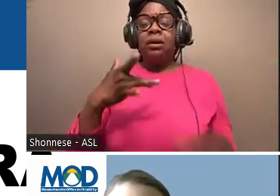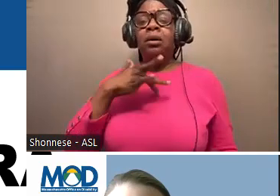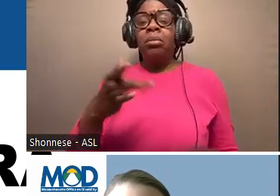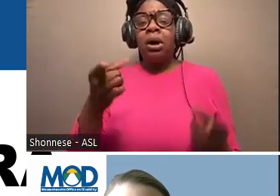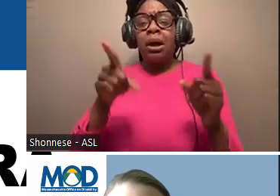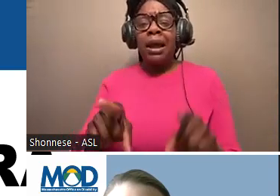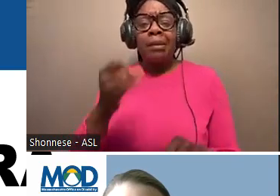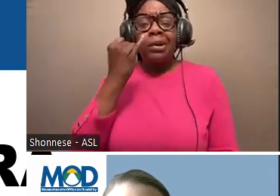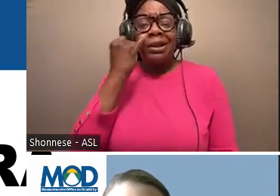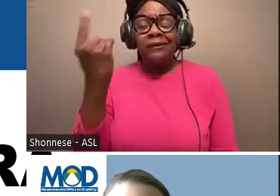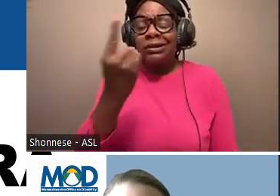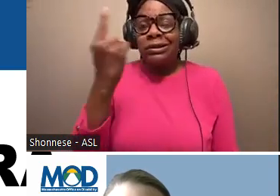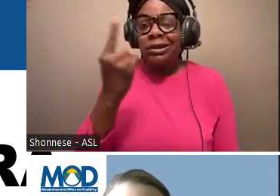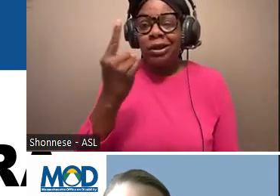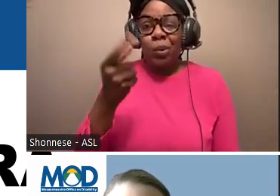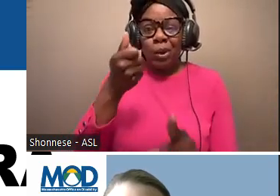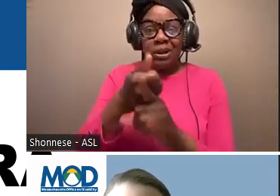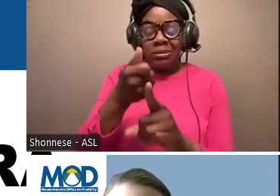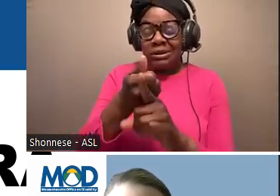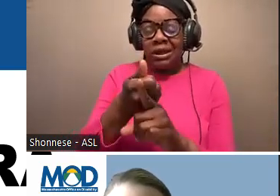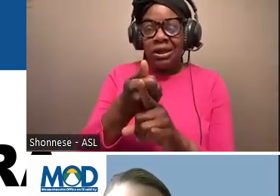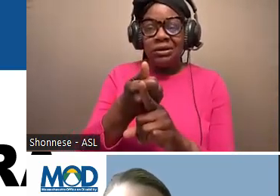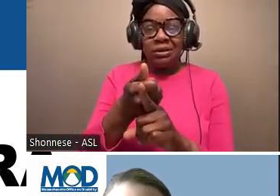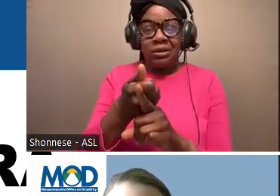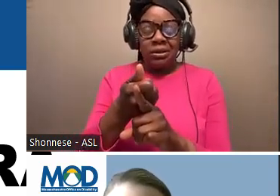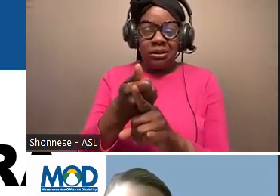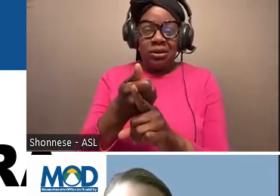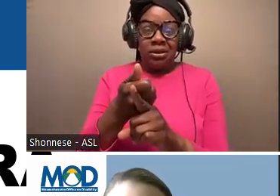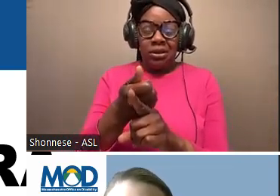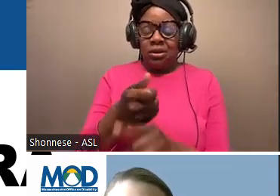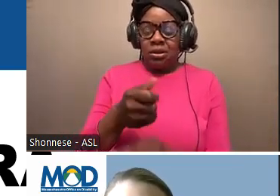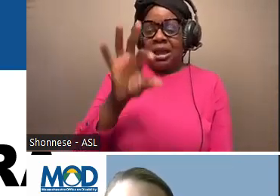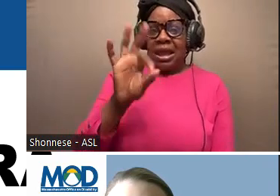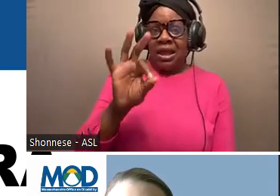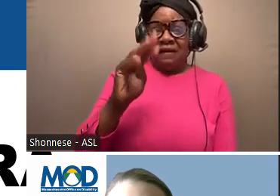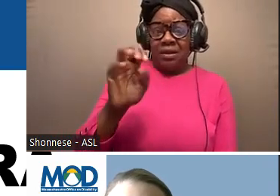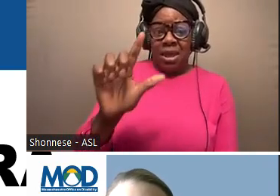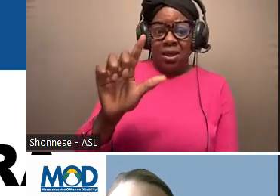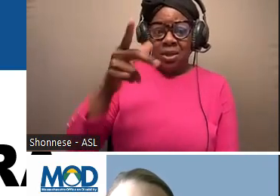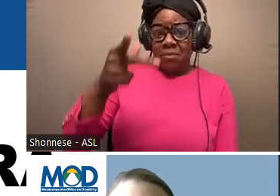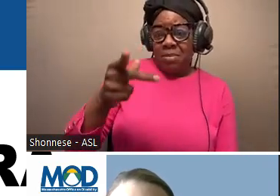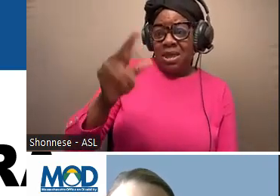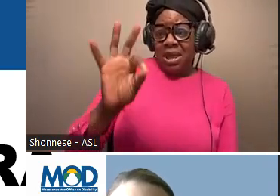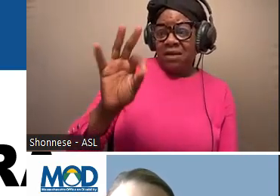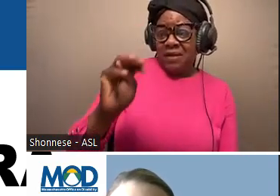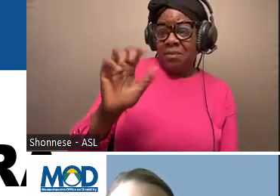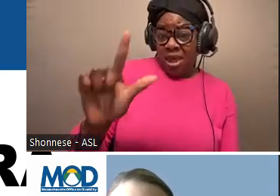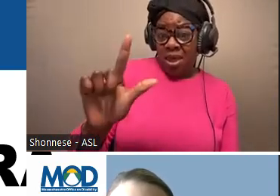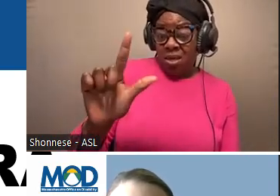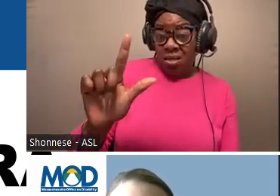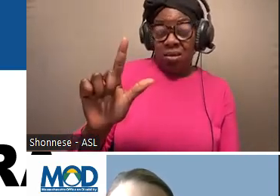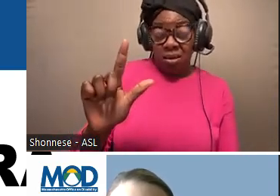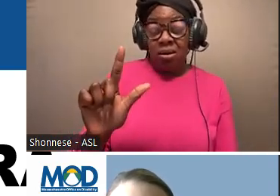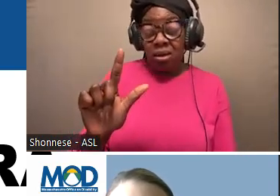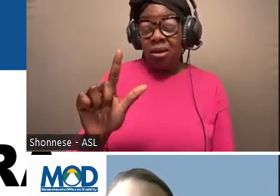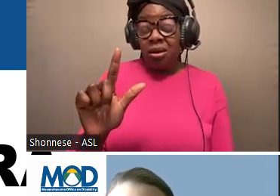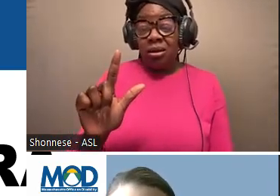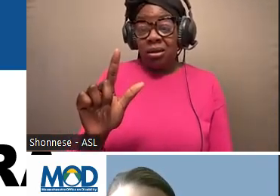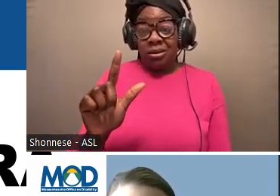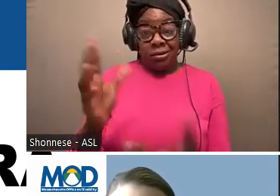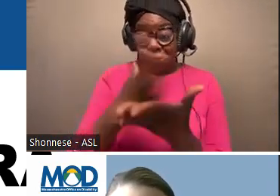someone has exhausted FMAPL but they're not really to come back